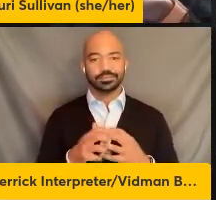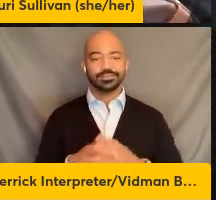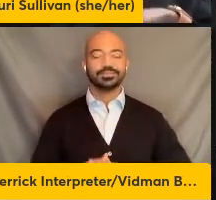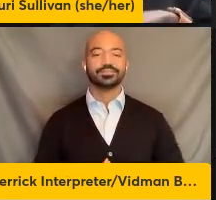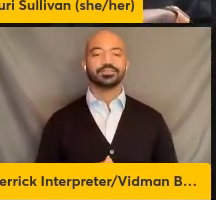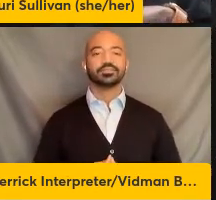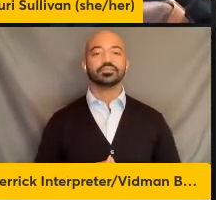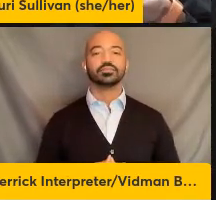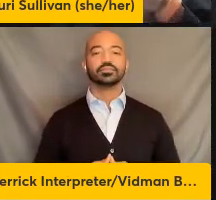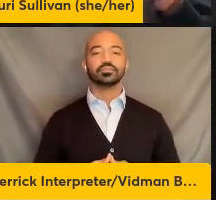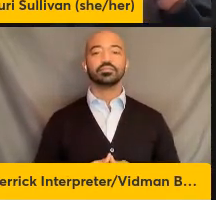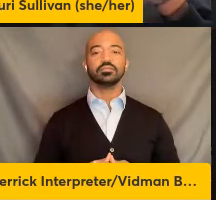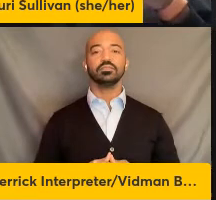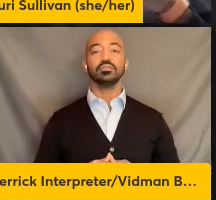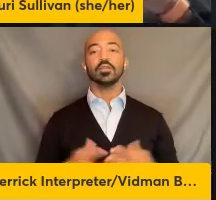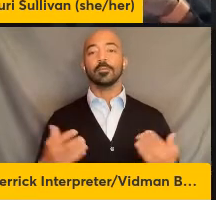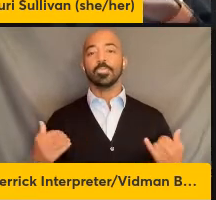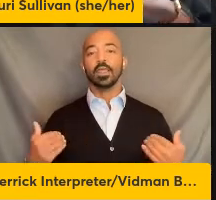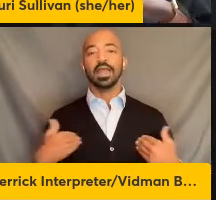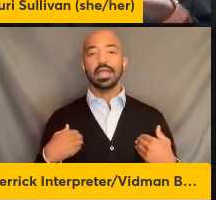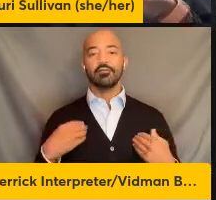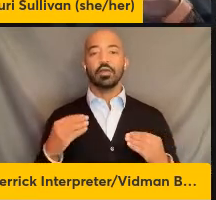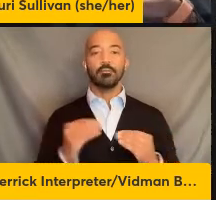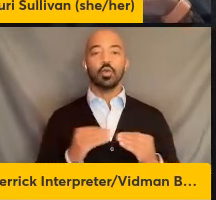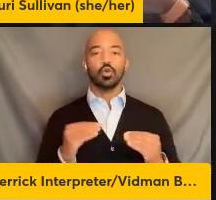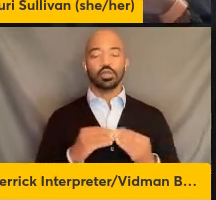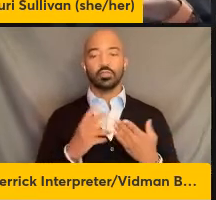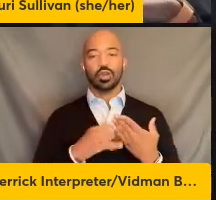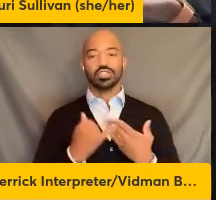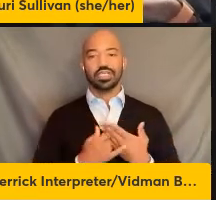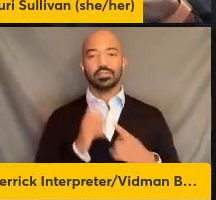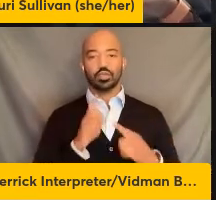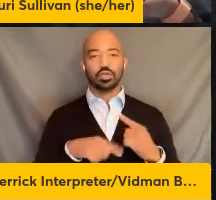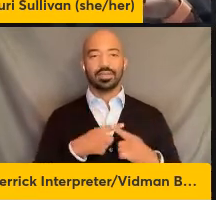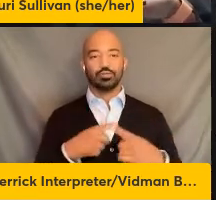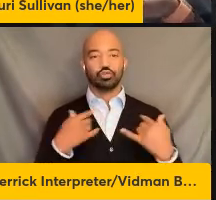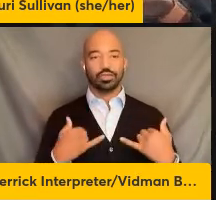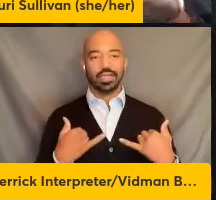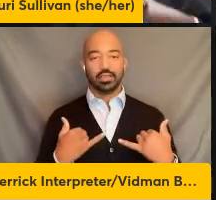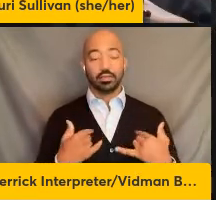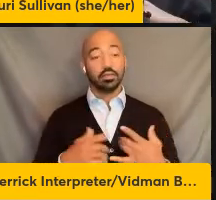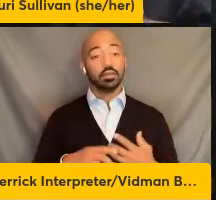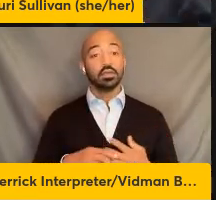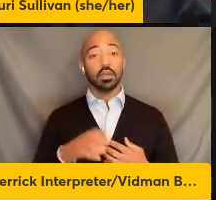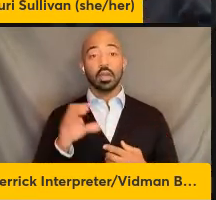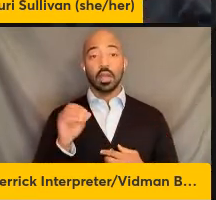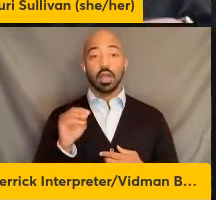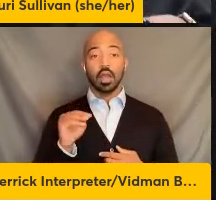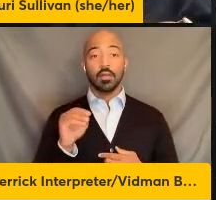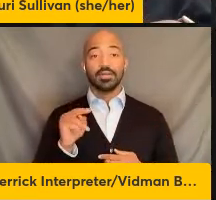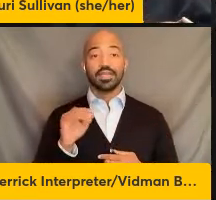foundation for the the project that I'll be speaking about today. The idea that omnivorous lifestyles necessitate